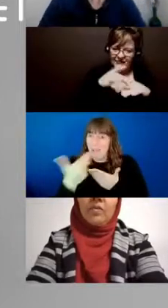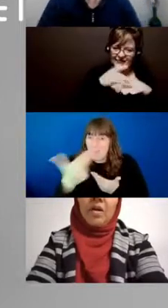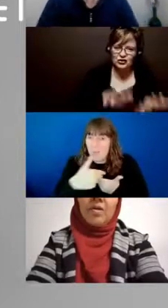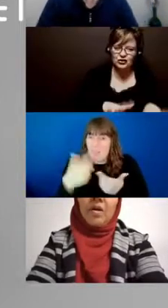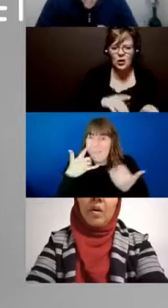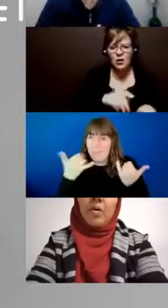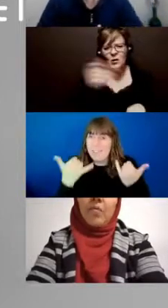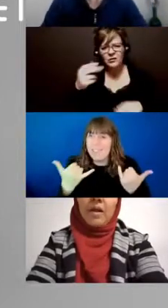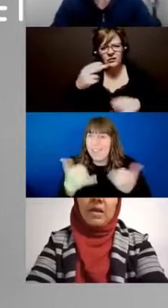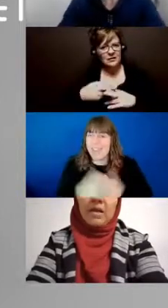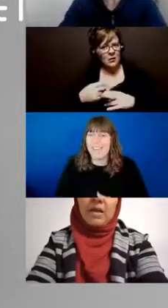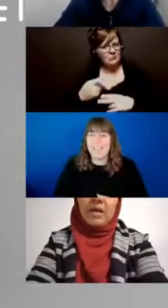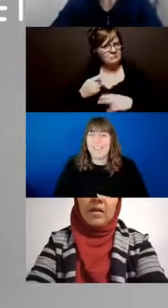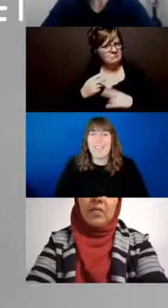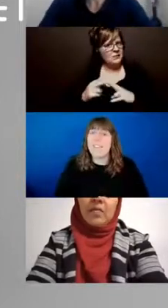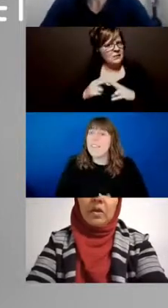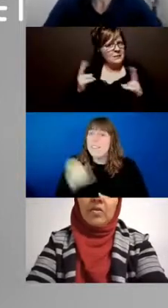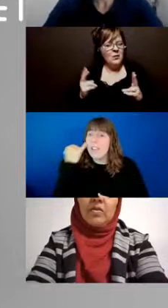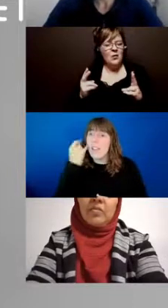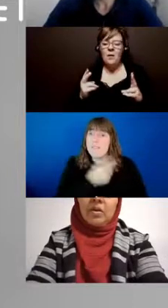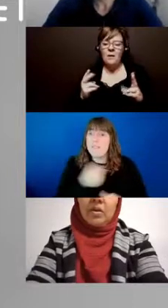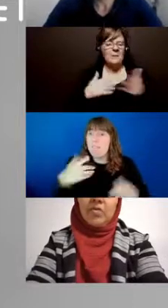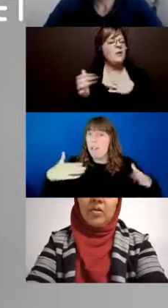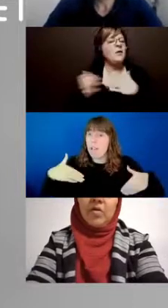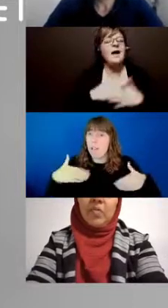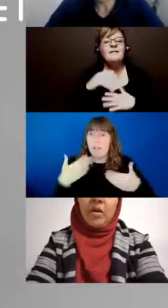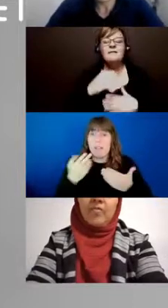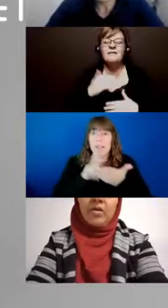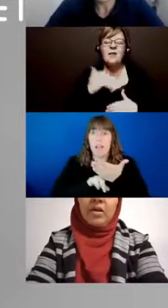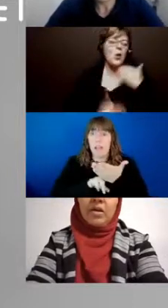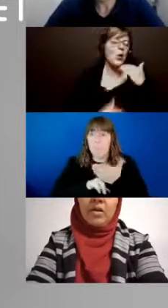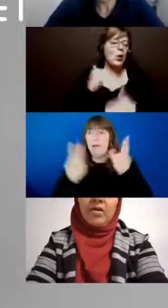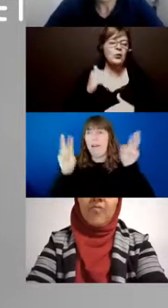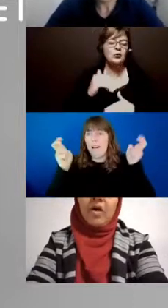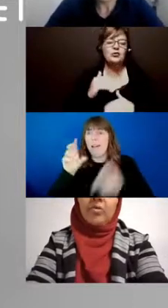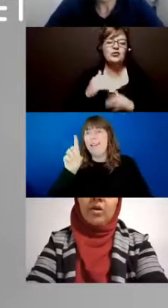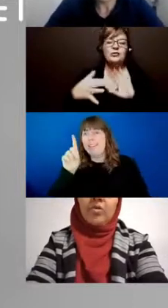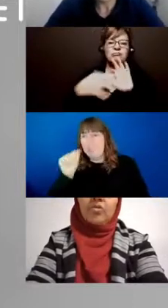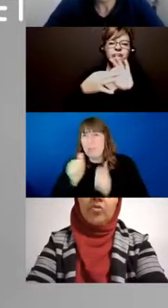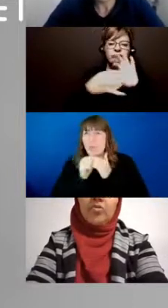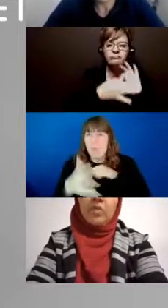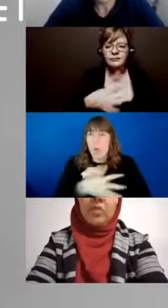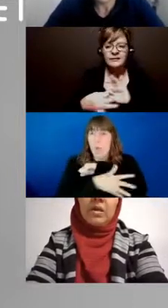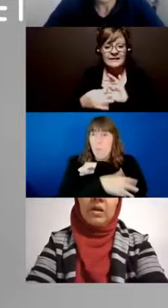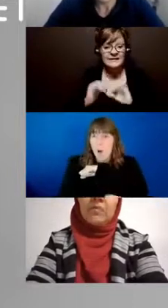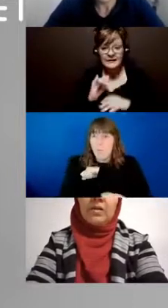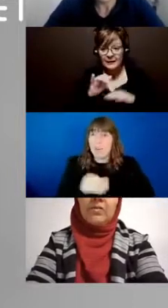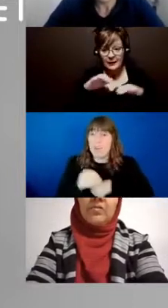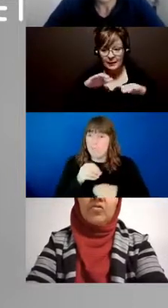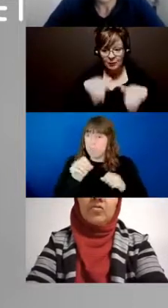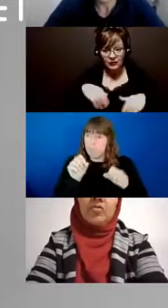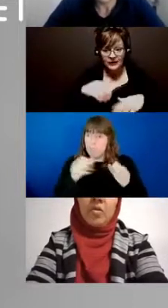signed up already with disability without poverty and not following our social media please do so